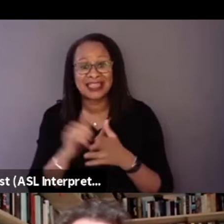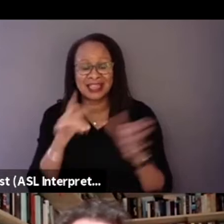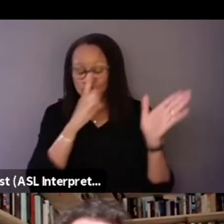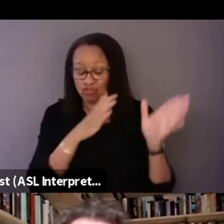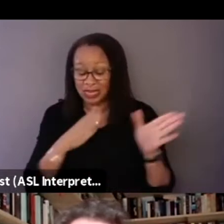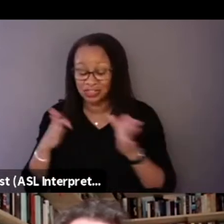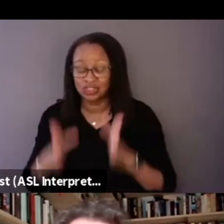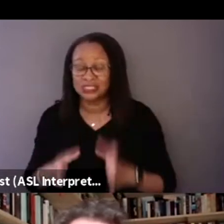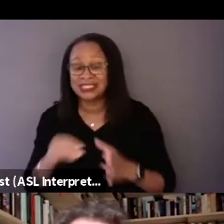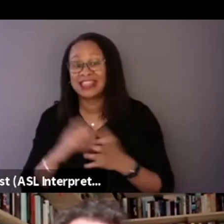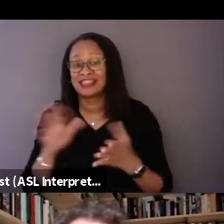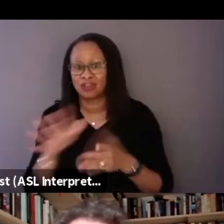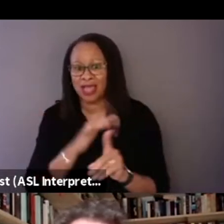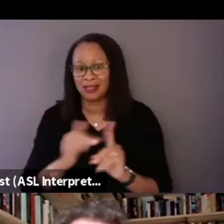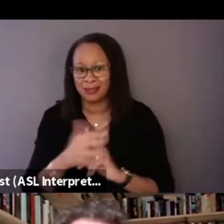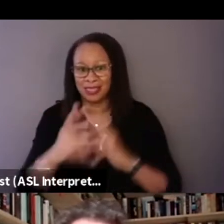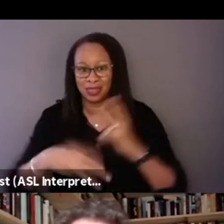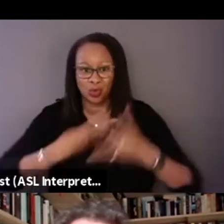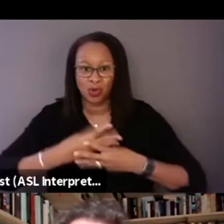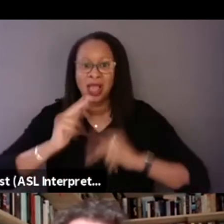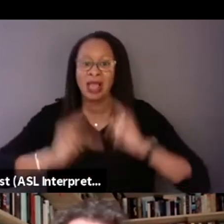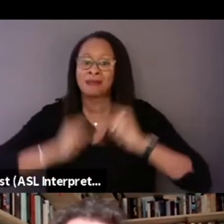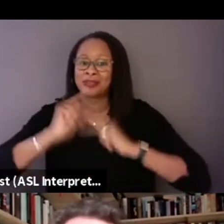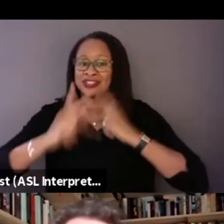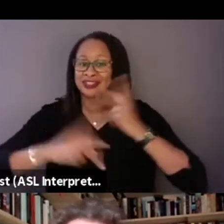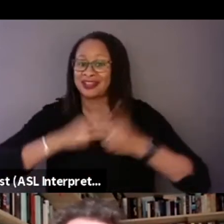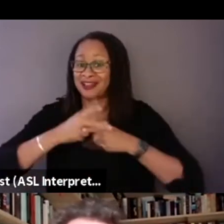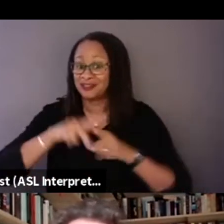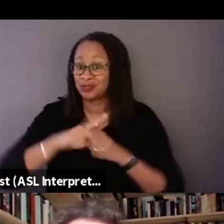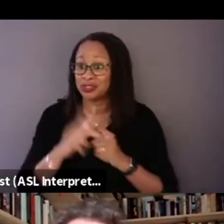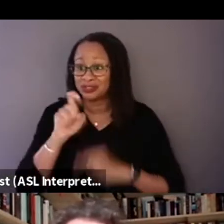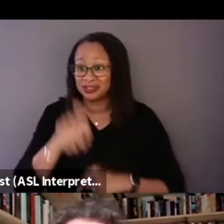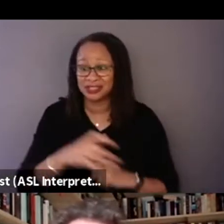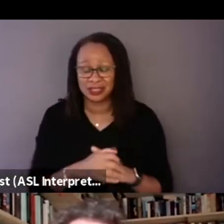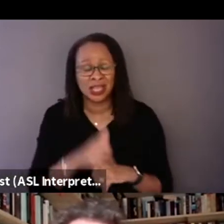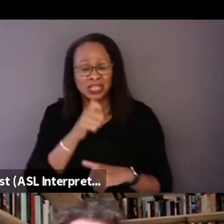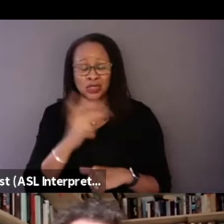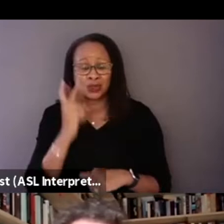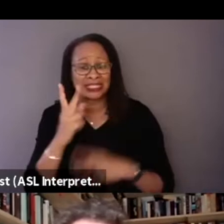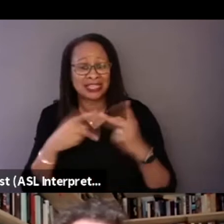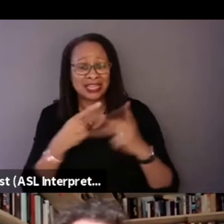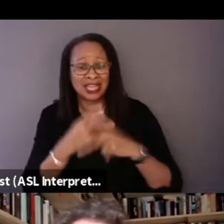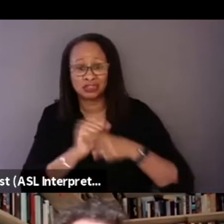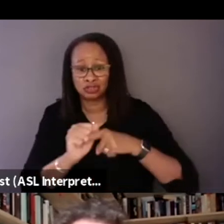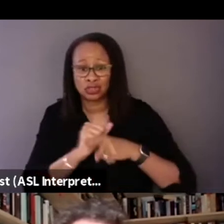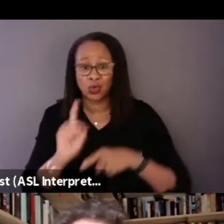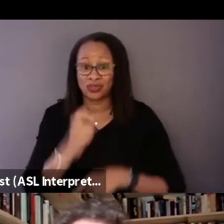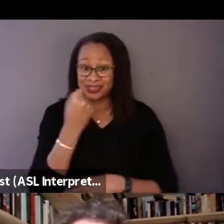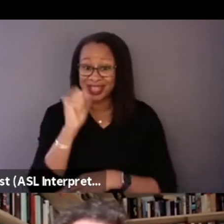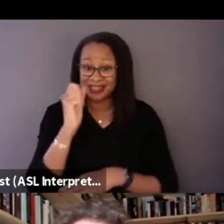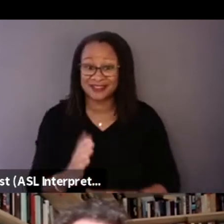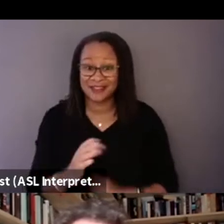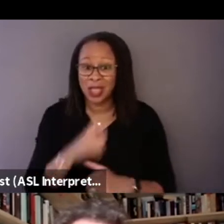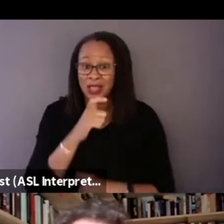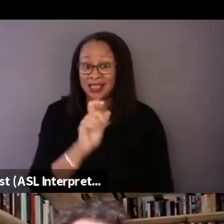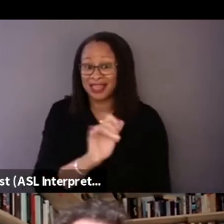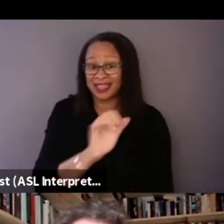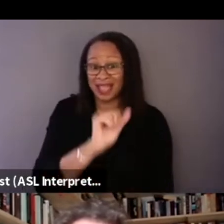in their element building these kinds of tools. You don't see those kinds of trainings where, oh, those activists like Ady who confront politicians,